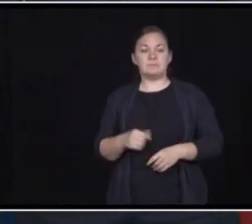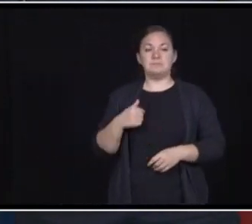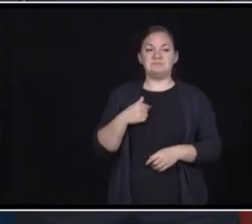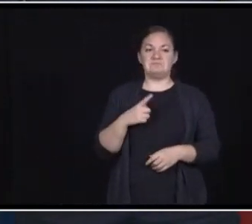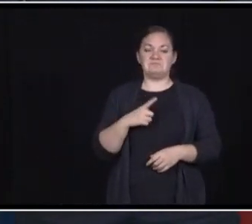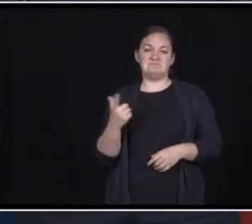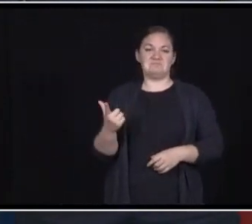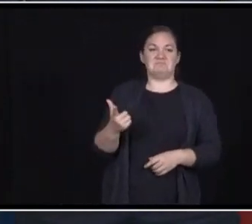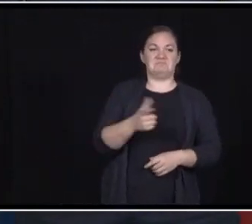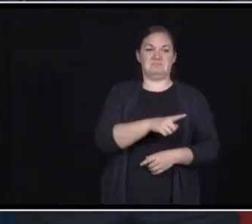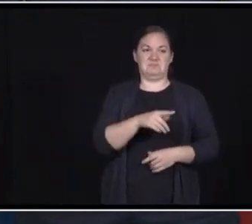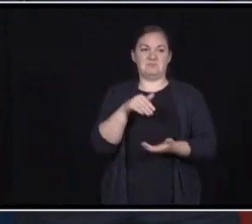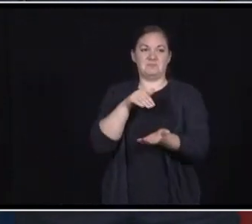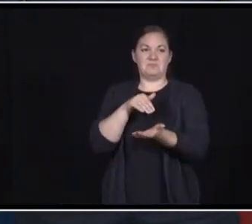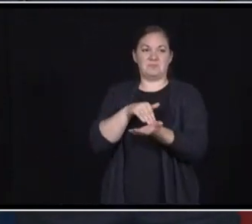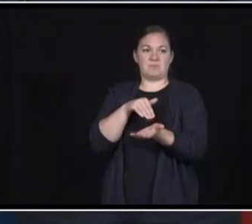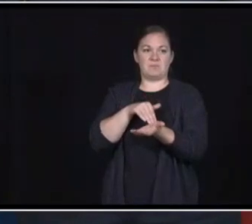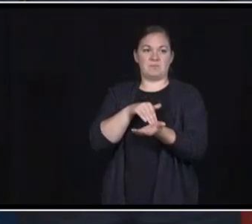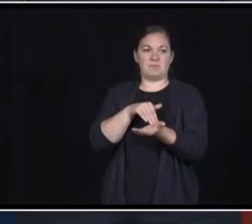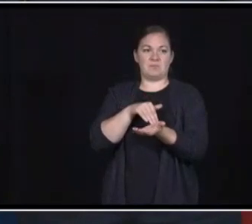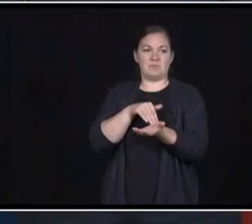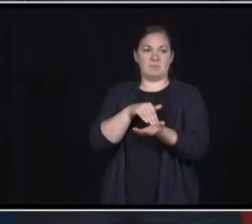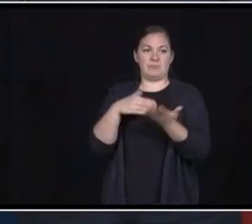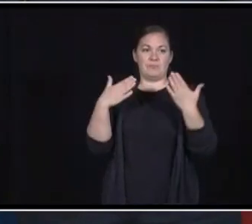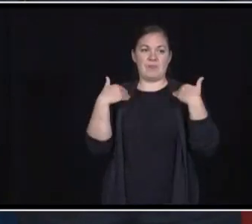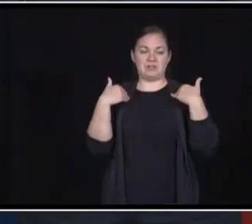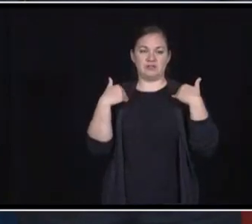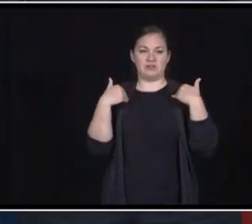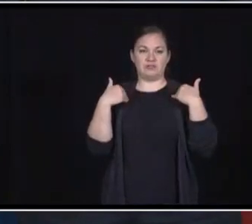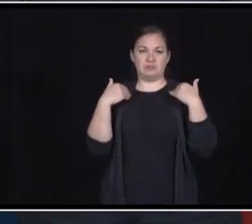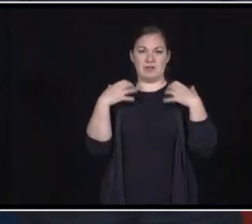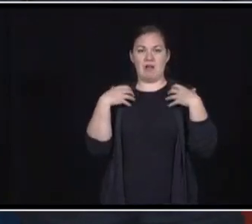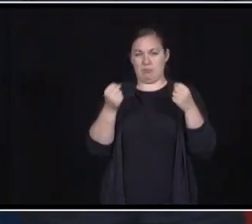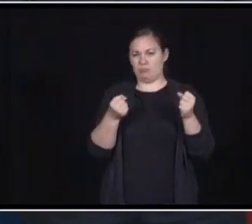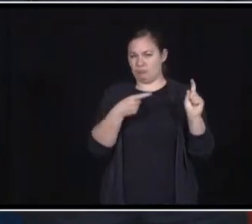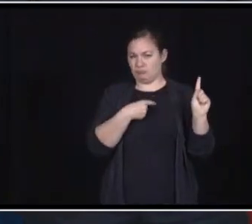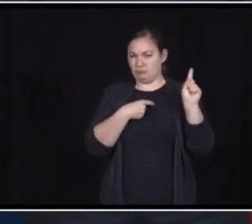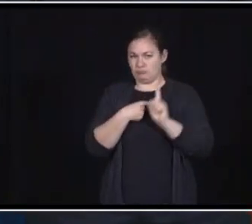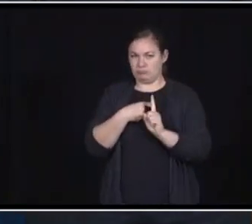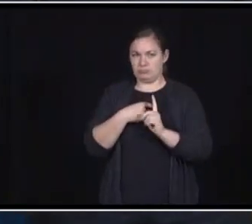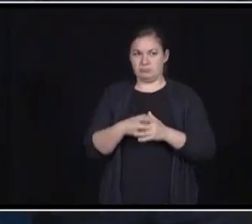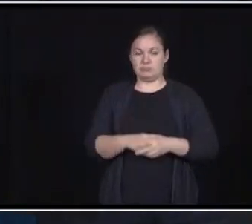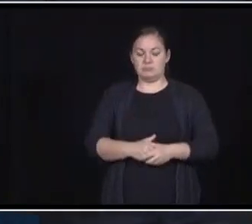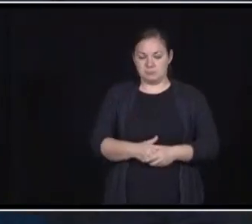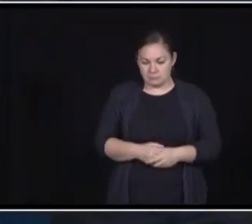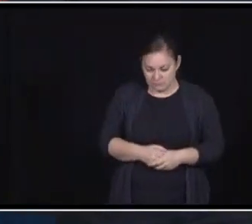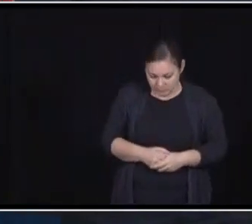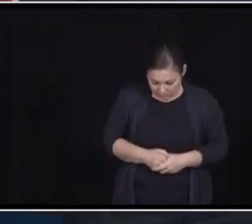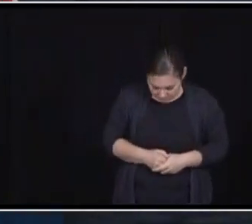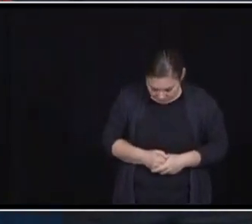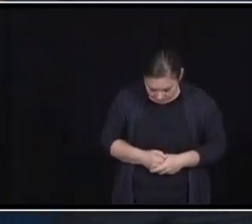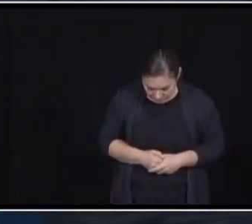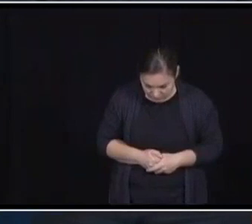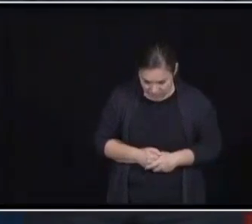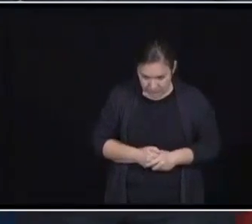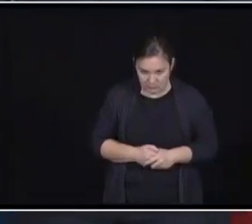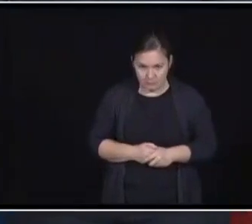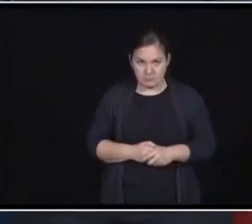What you think about that and you know what happened? I will passes over to the minister. The Minister of Health.